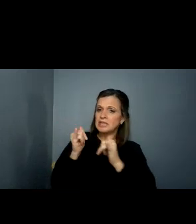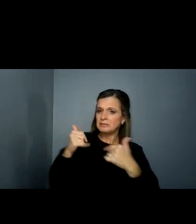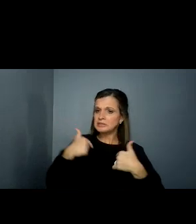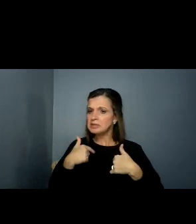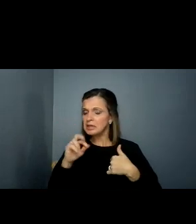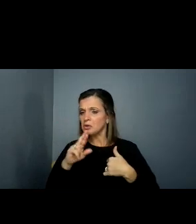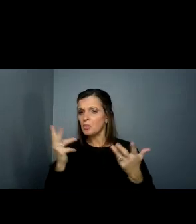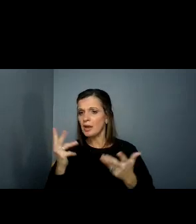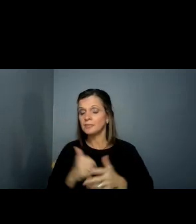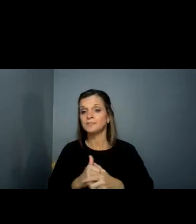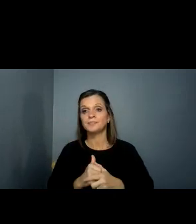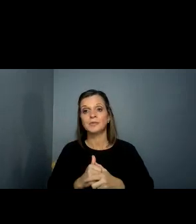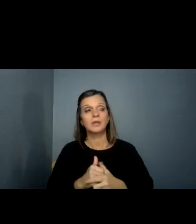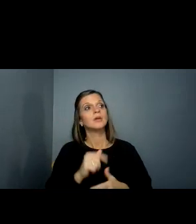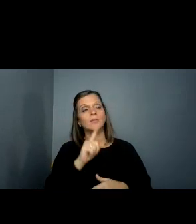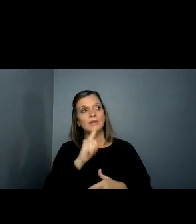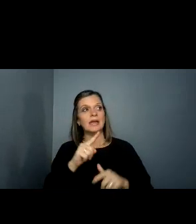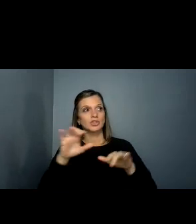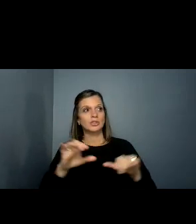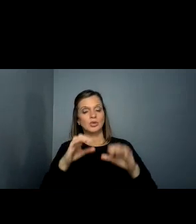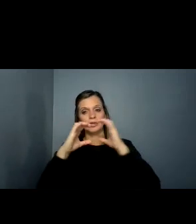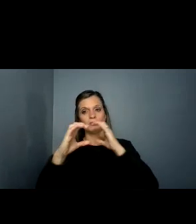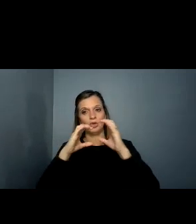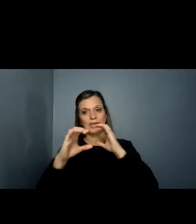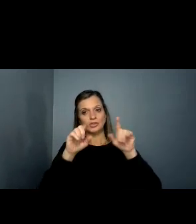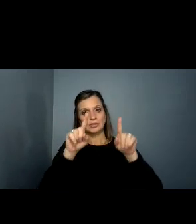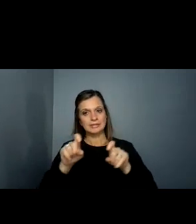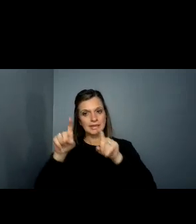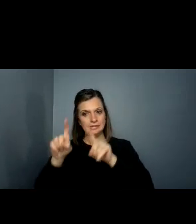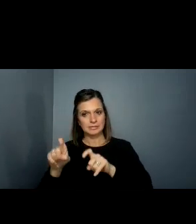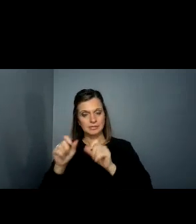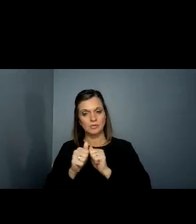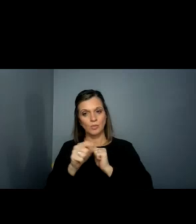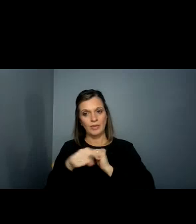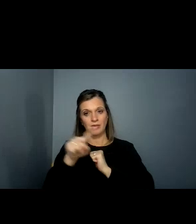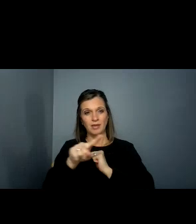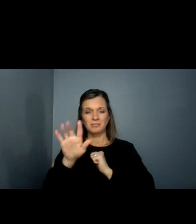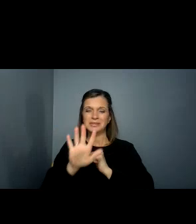Well, we actually do a communication assessment with them and it's about 11:50 pages of a lot of